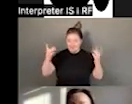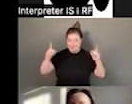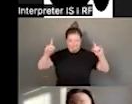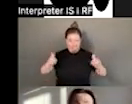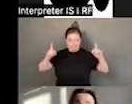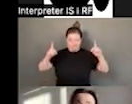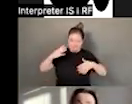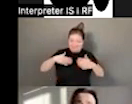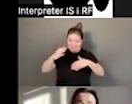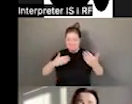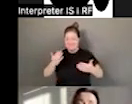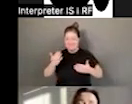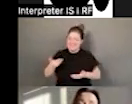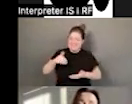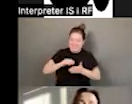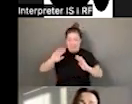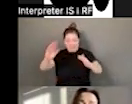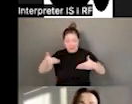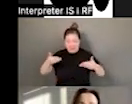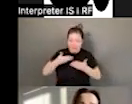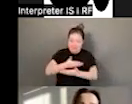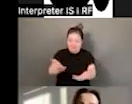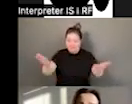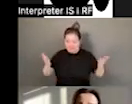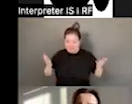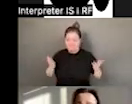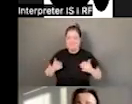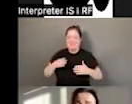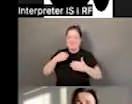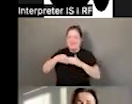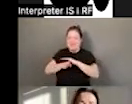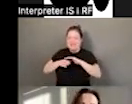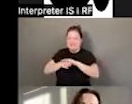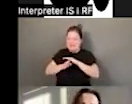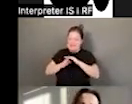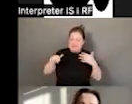Welcome again everyone to this accessibility update.